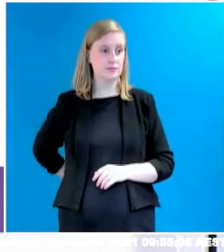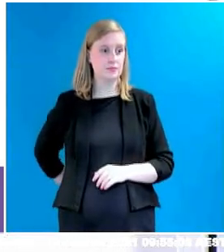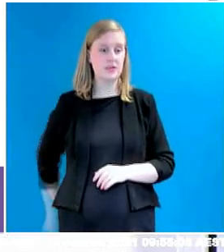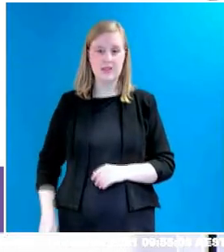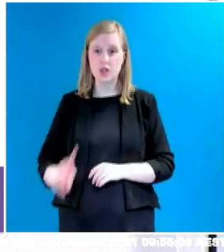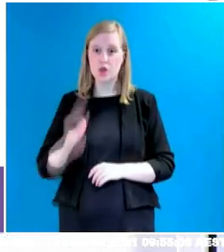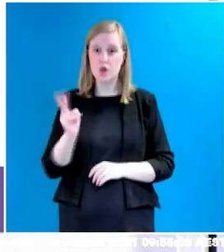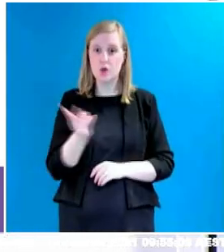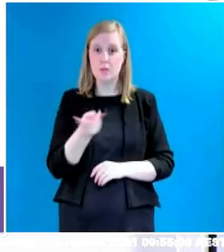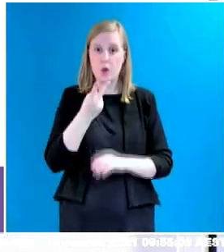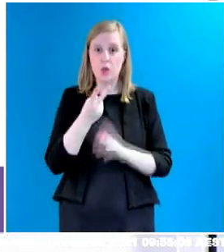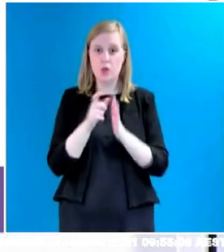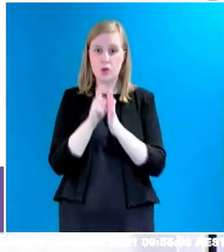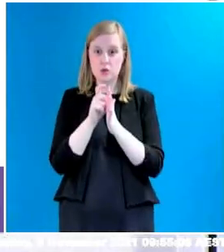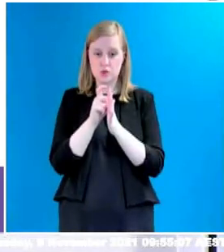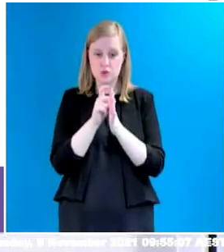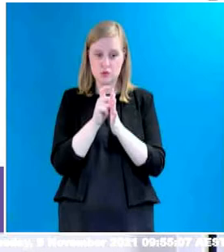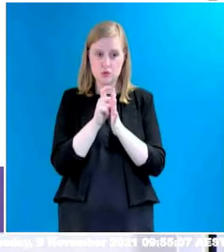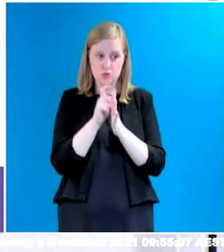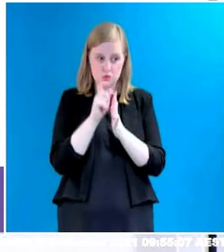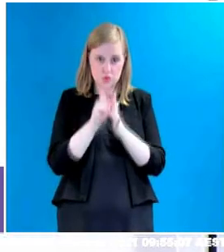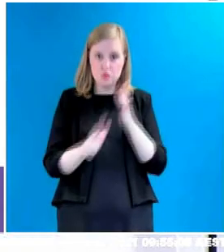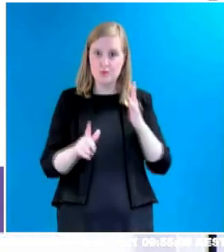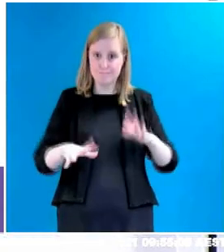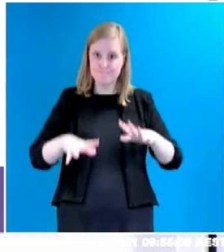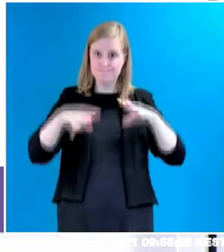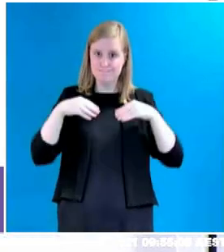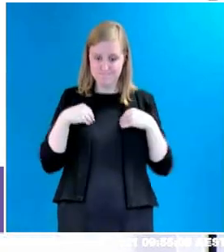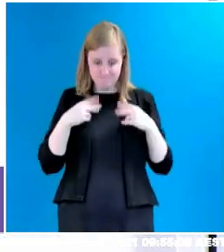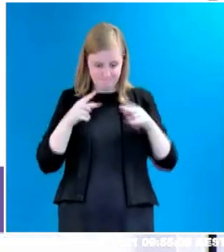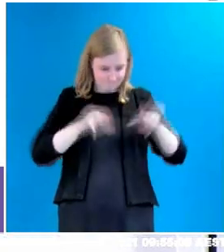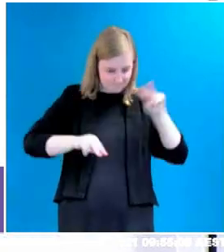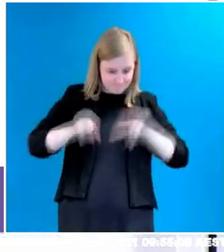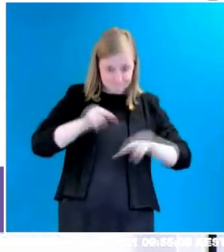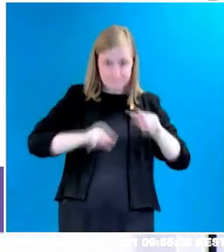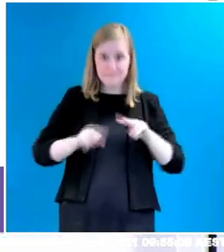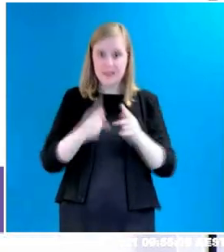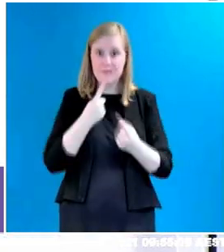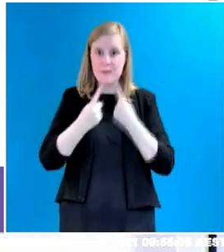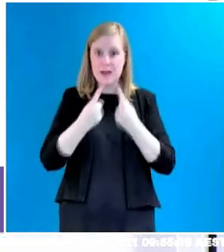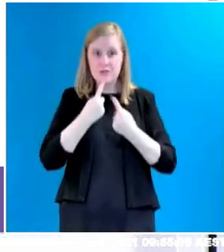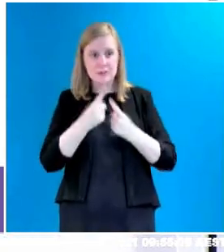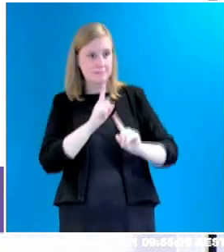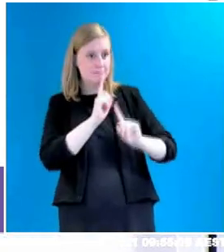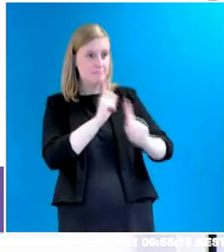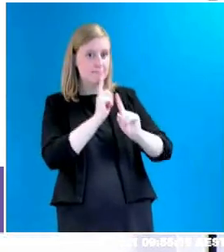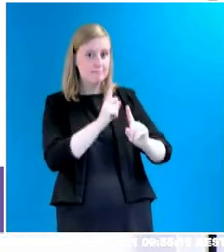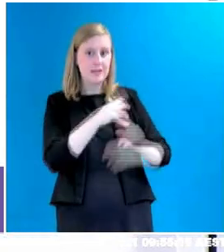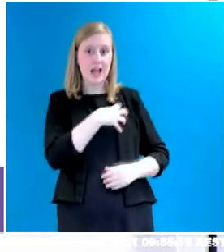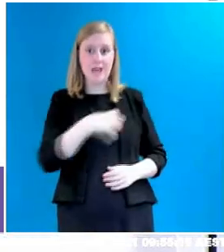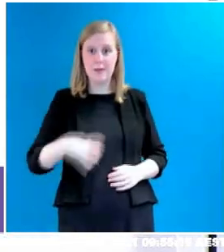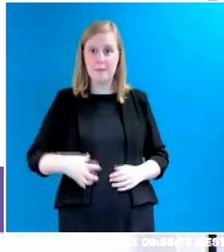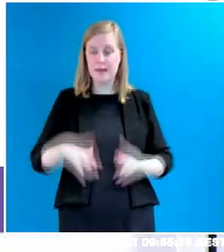in the roles you have in reviewing material, giving advice to government and conducting your own inquiries.